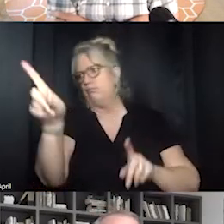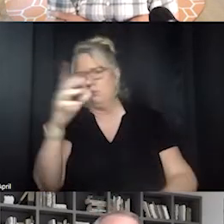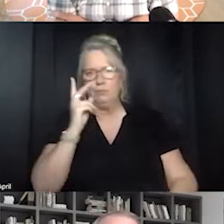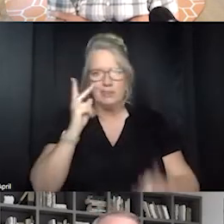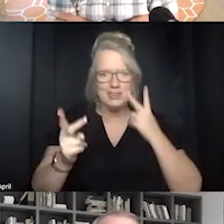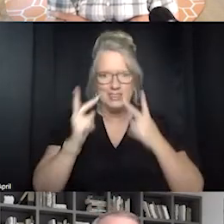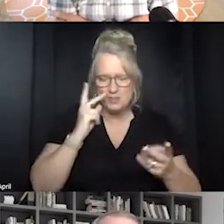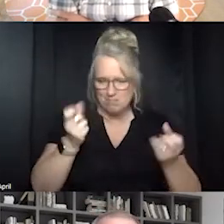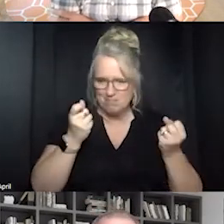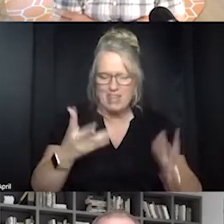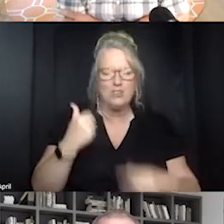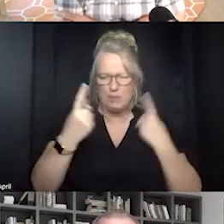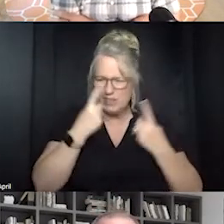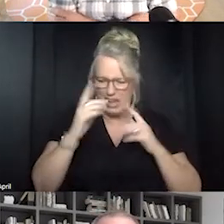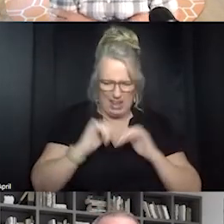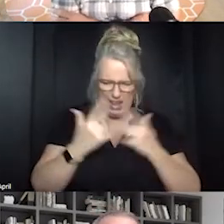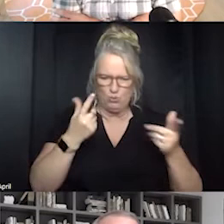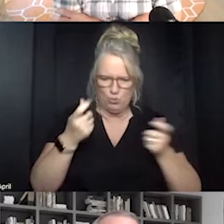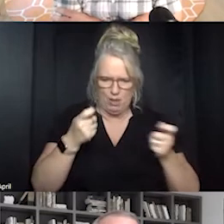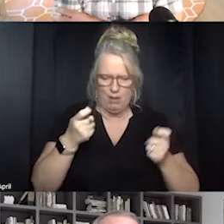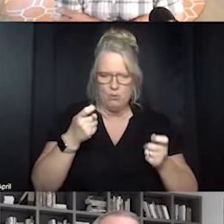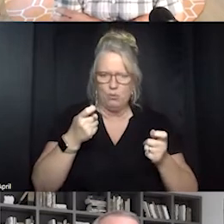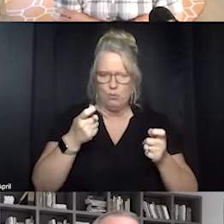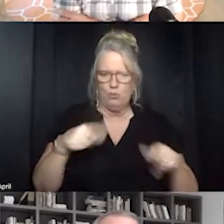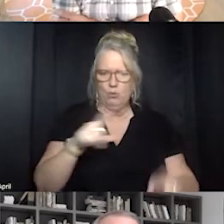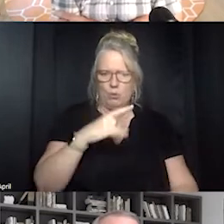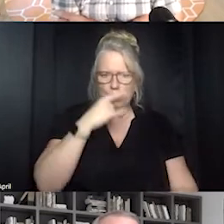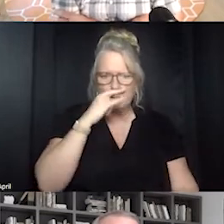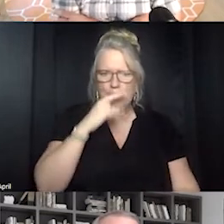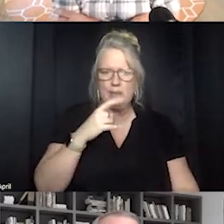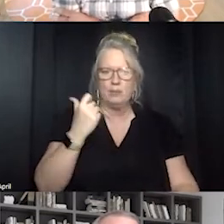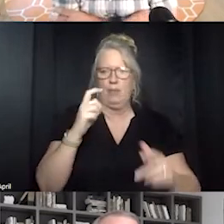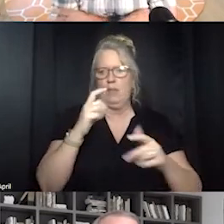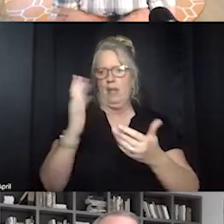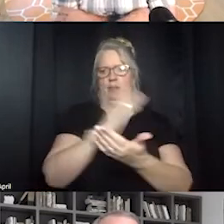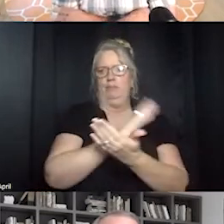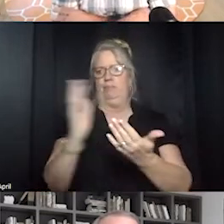WE HAD TO THINK HOW DO WE HANDLE KIDS WITH, THAT ARE ON THE SPECTRUM. HOW CAN WE MAN ANNAL THE